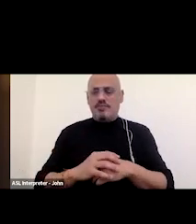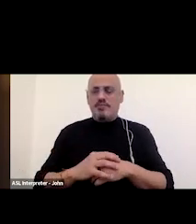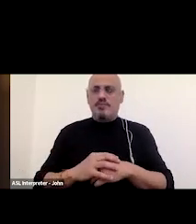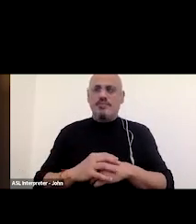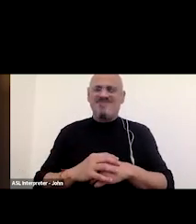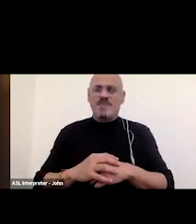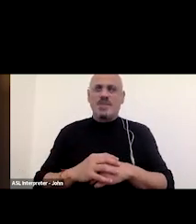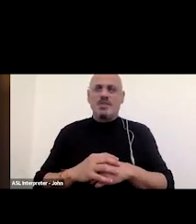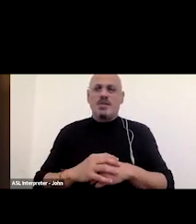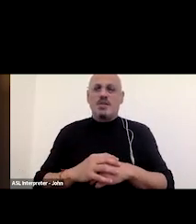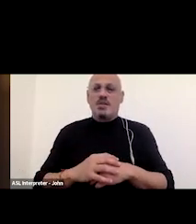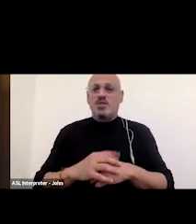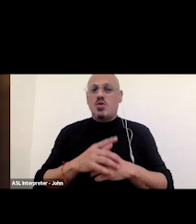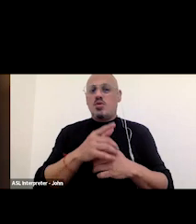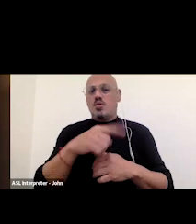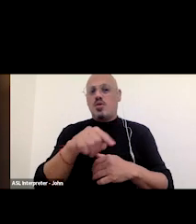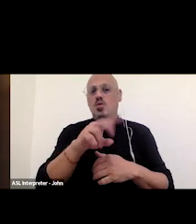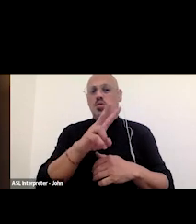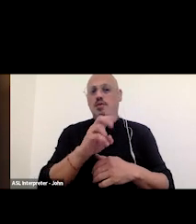So these vocational factors,